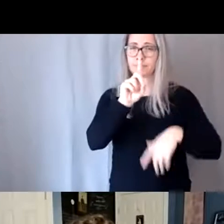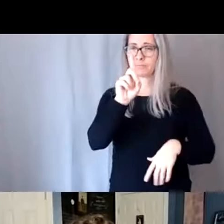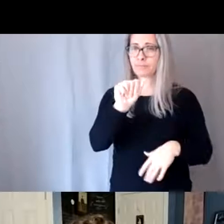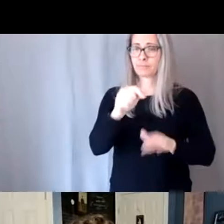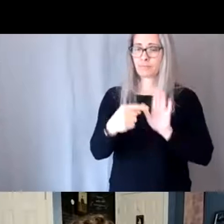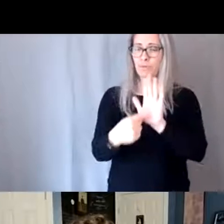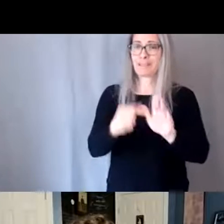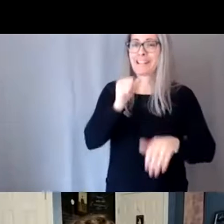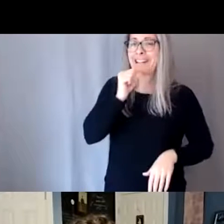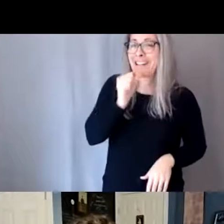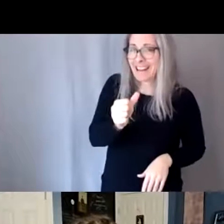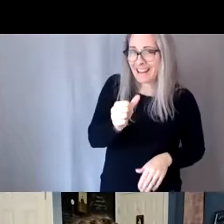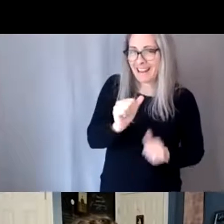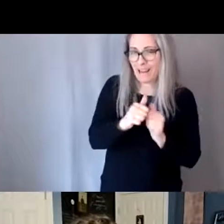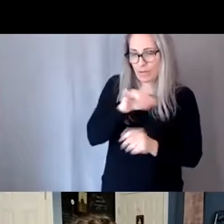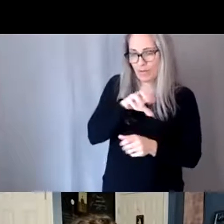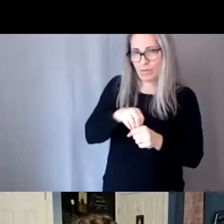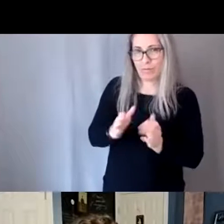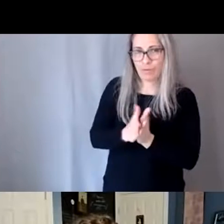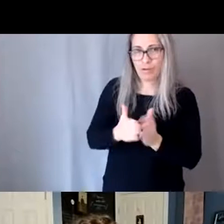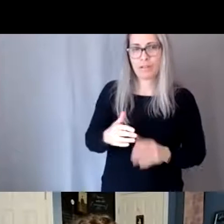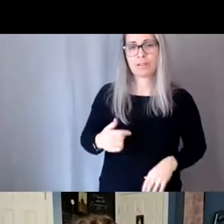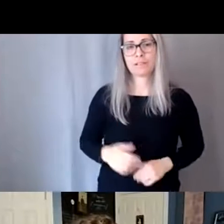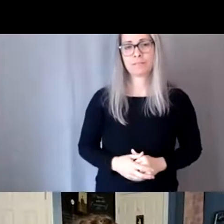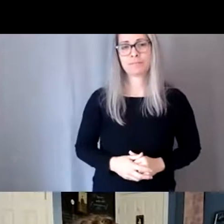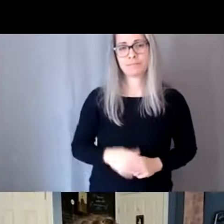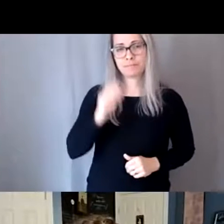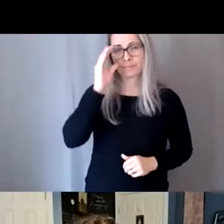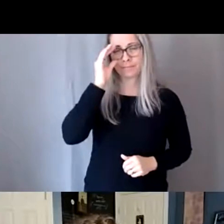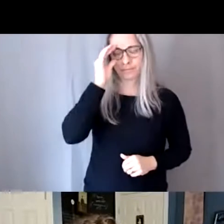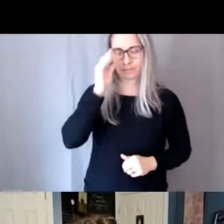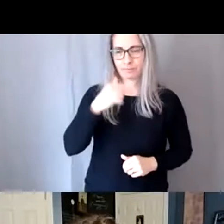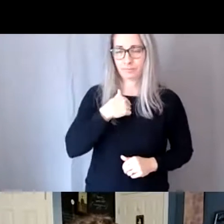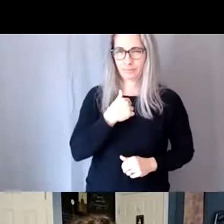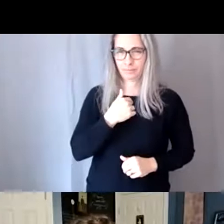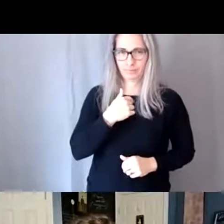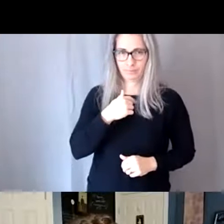and my subtitle answering that question is disability as